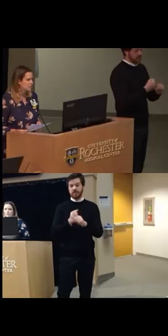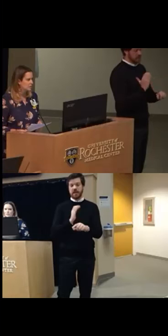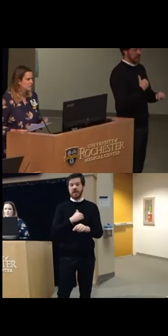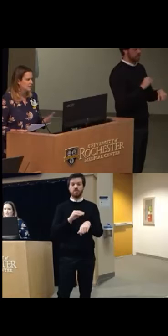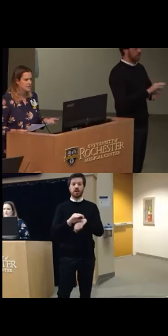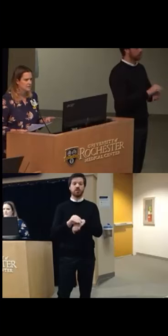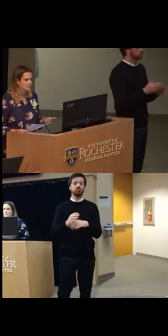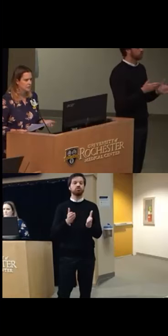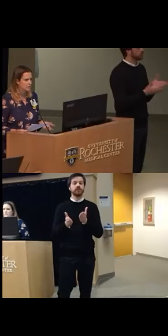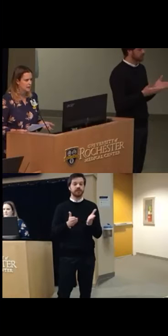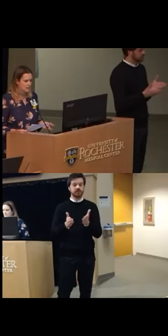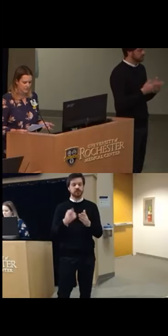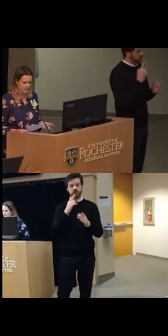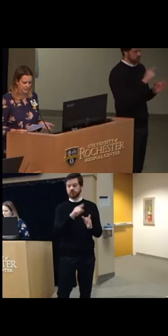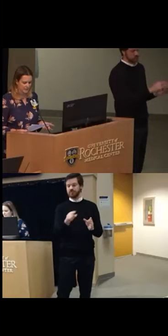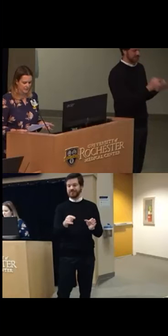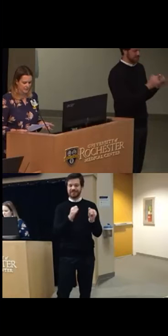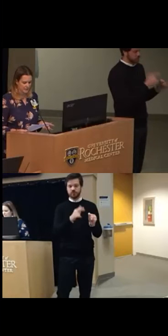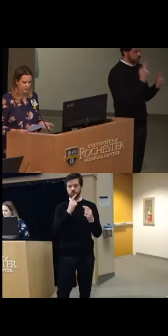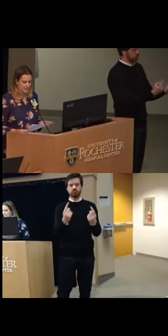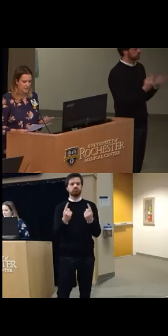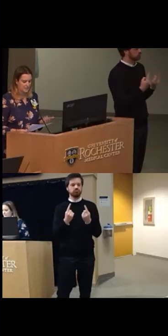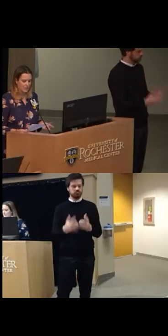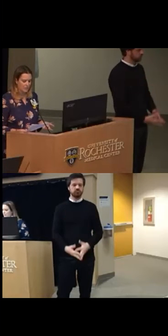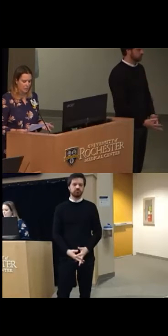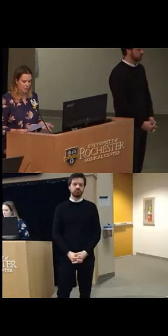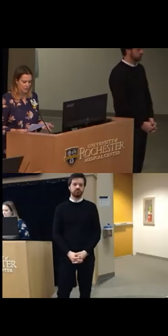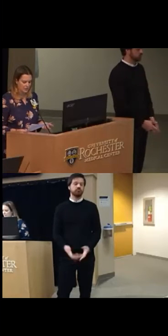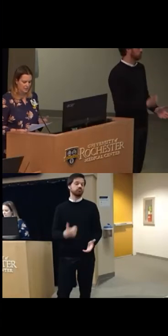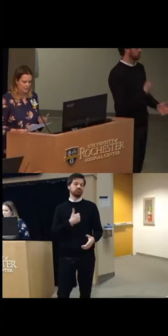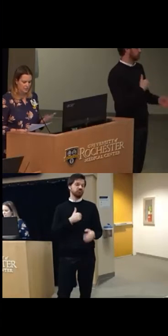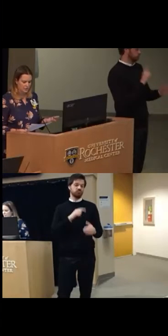Services on the individuals that come to see us it's a self-report measure and it measures